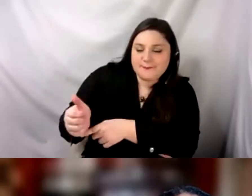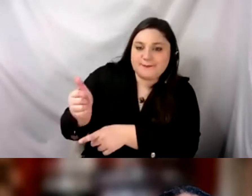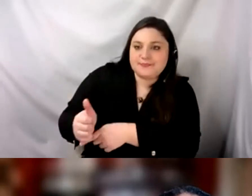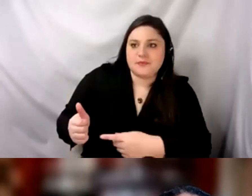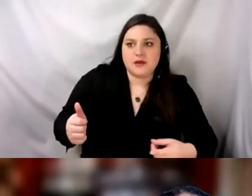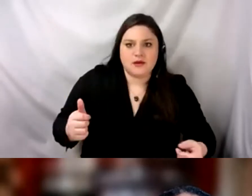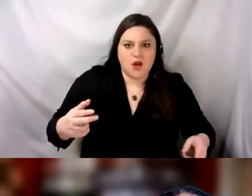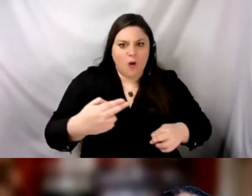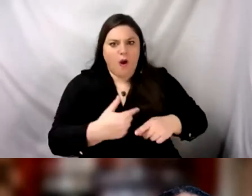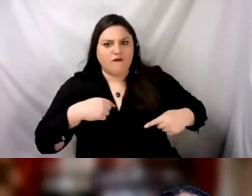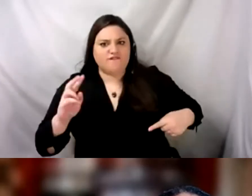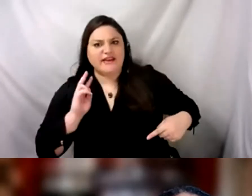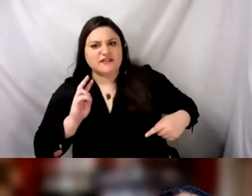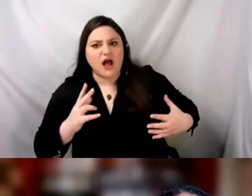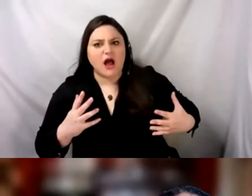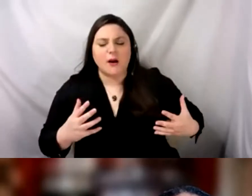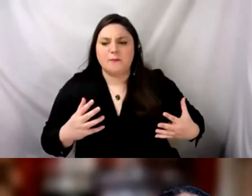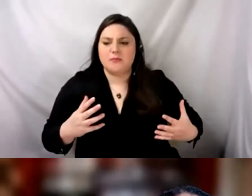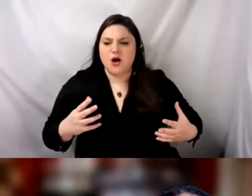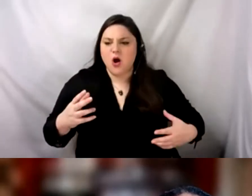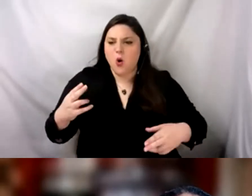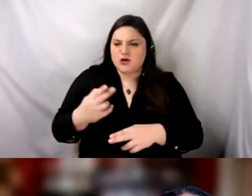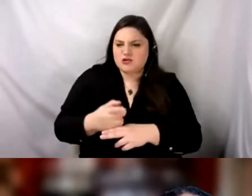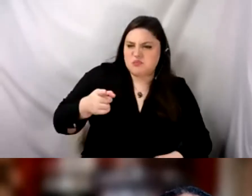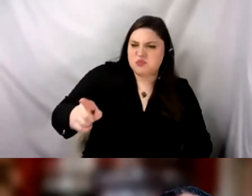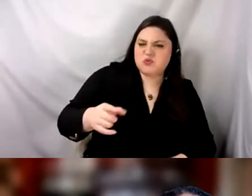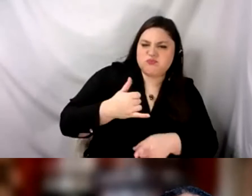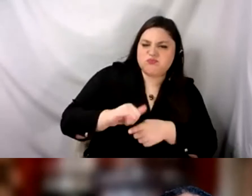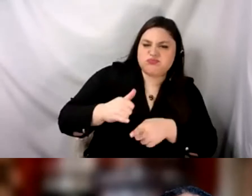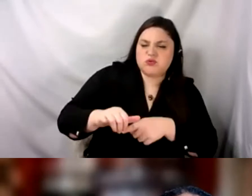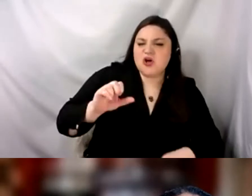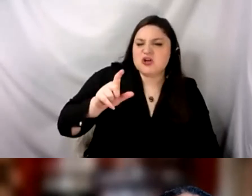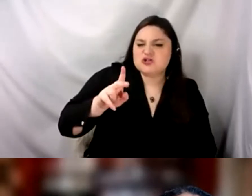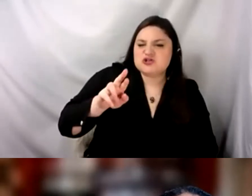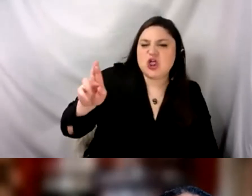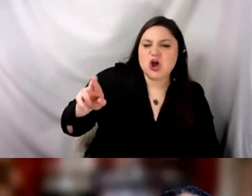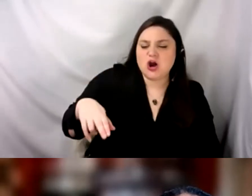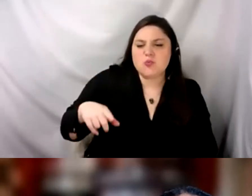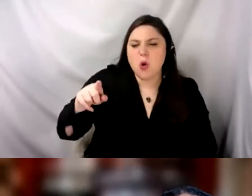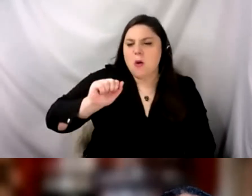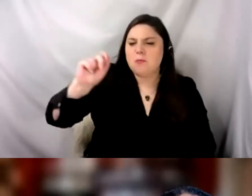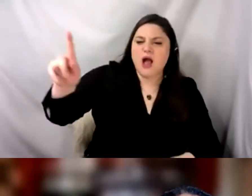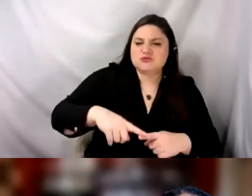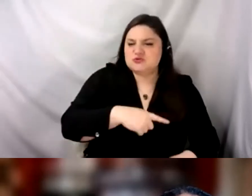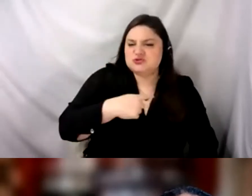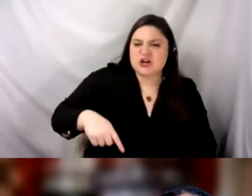using Asian slurs like go home to China. Dirty Chinese. Something like that. Or mind your own business.